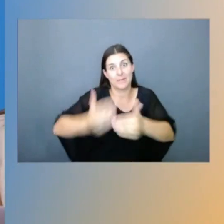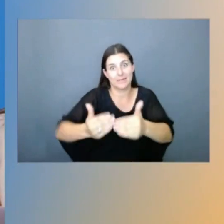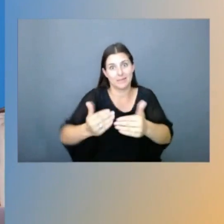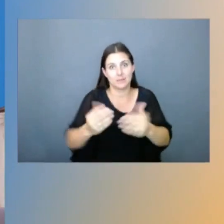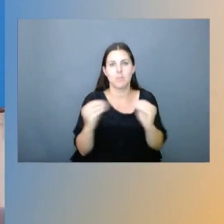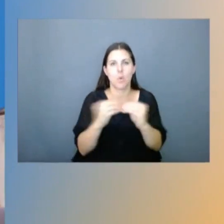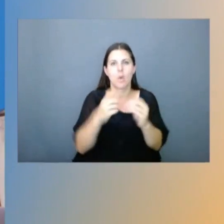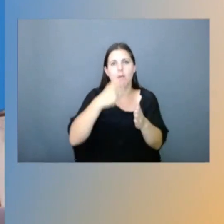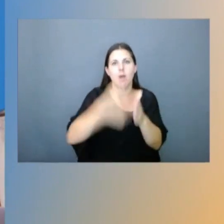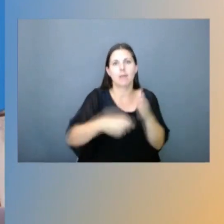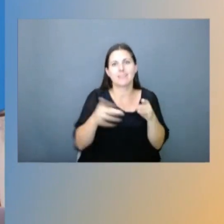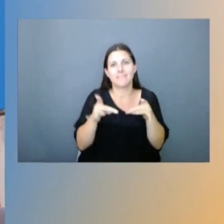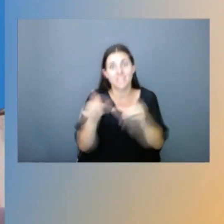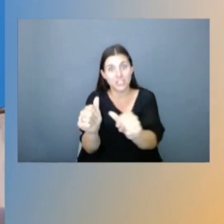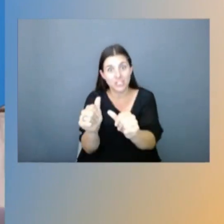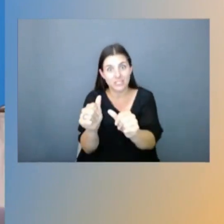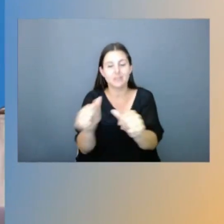Combine that with our discussion earlier about